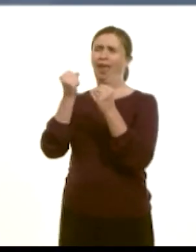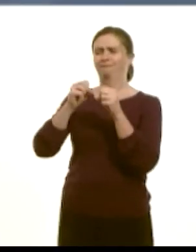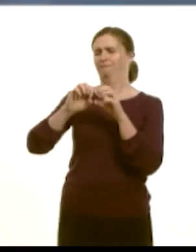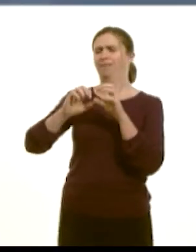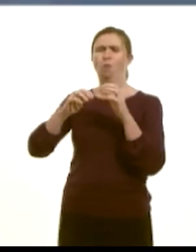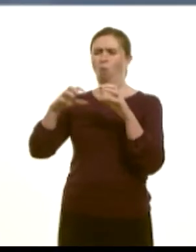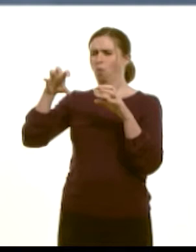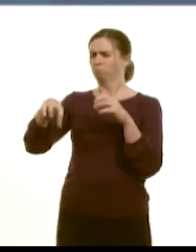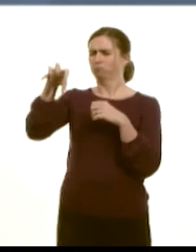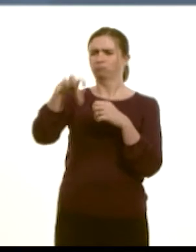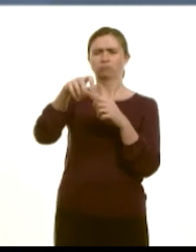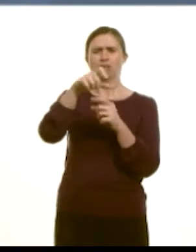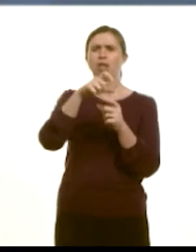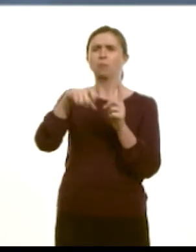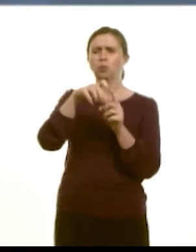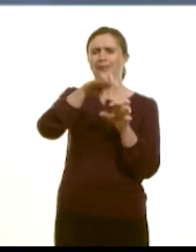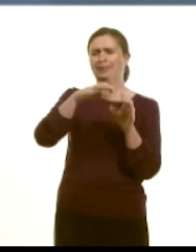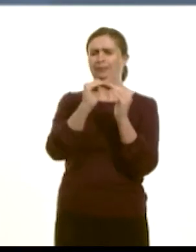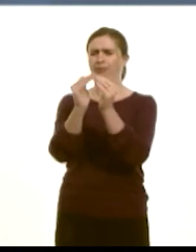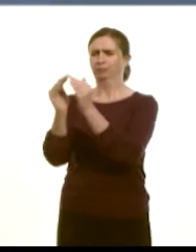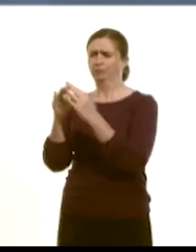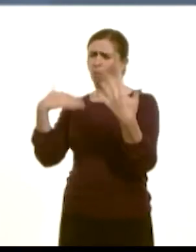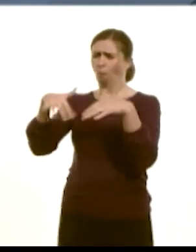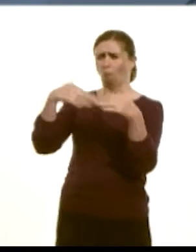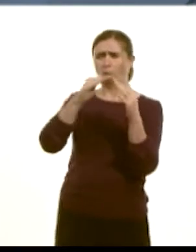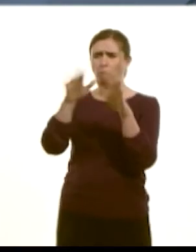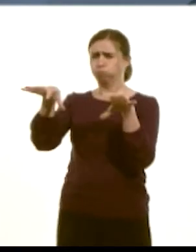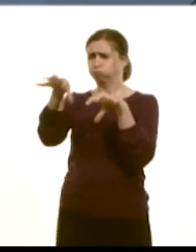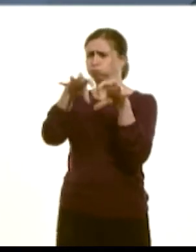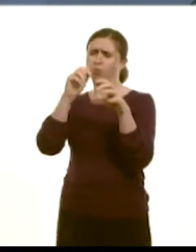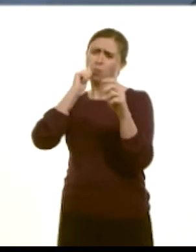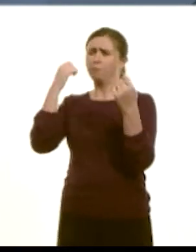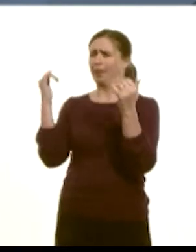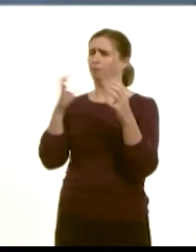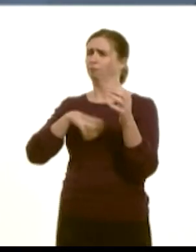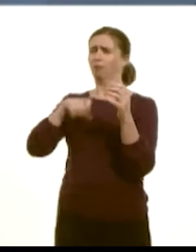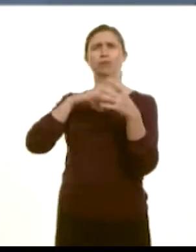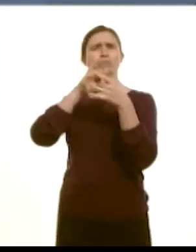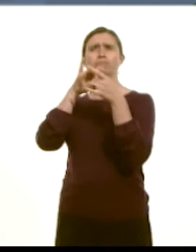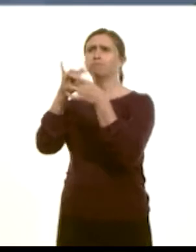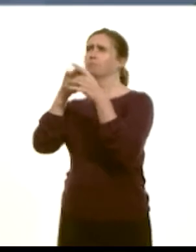that are confident and secure in themselves, and with their relationship to the wider world.